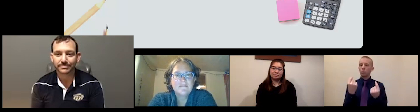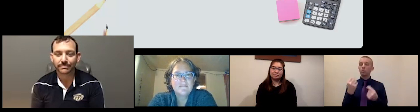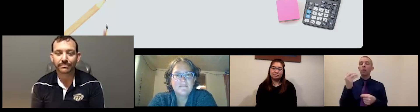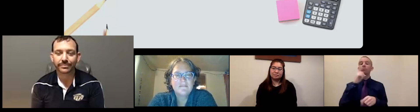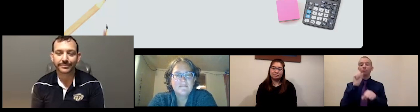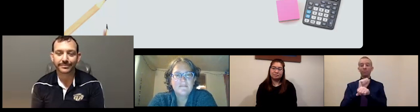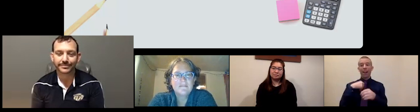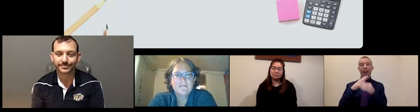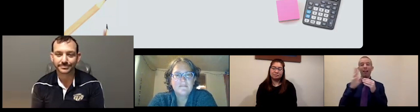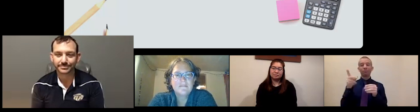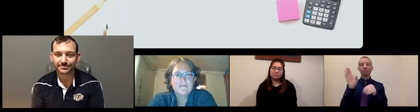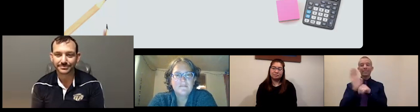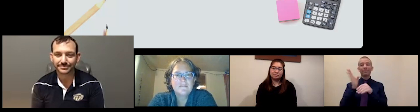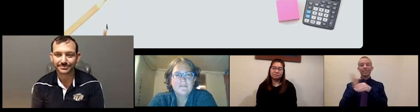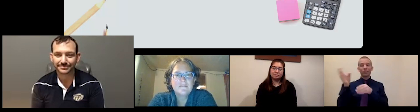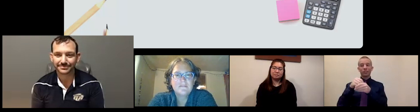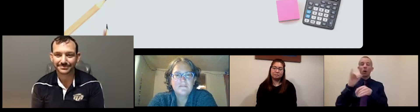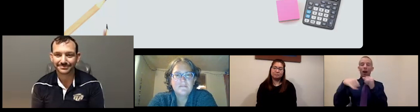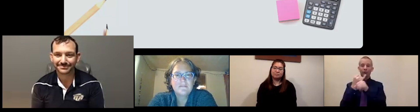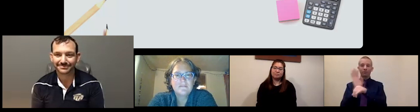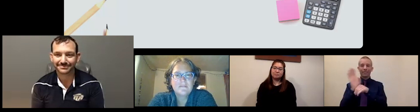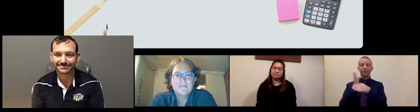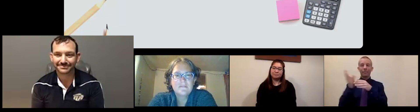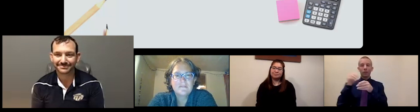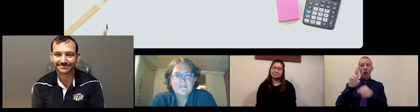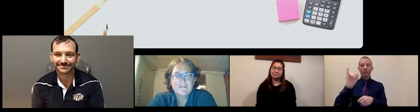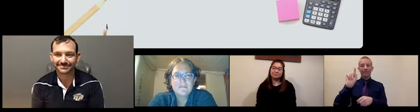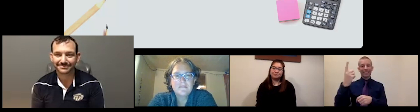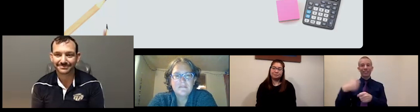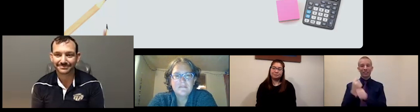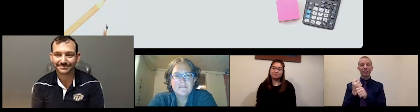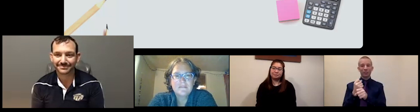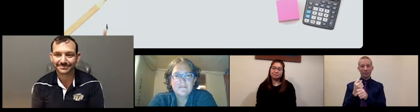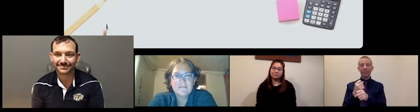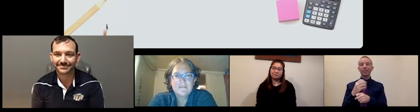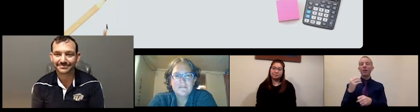So I actually started in the International Business field at RIT for my first year.